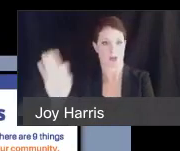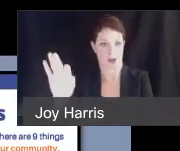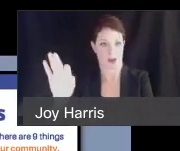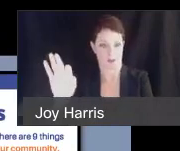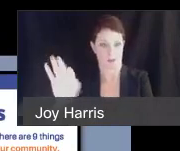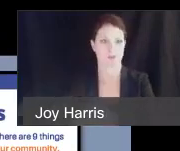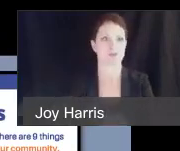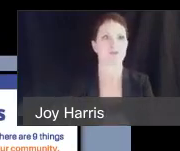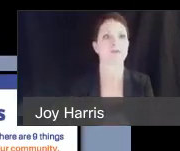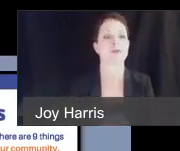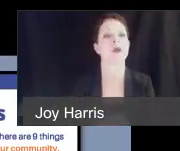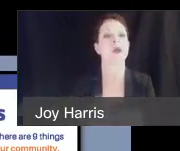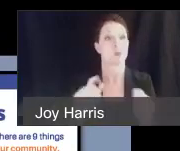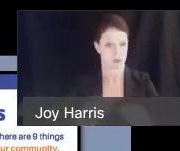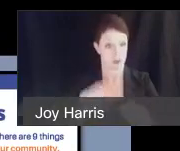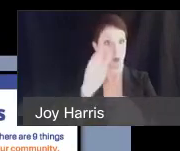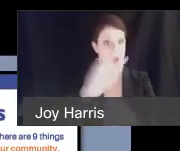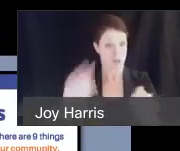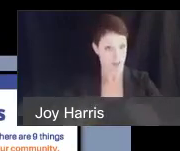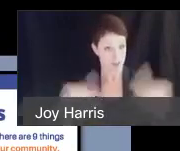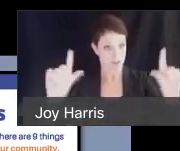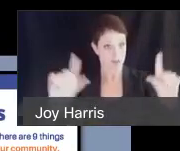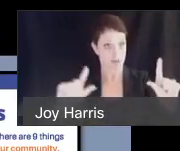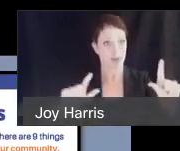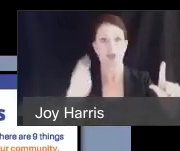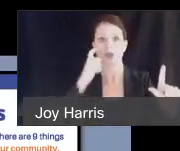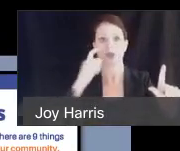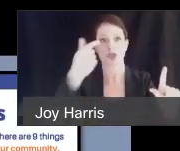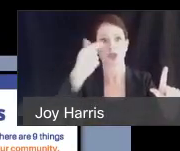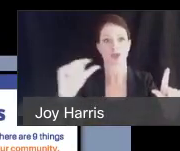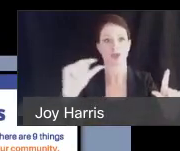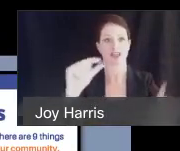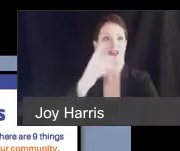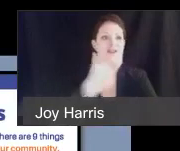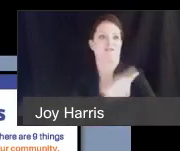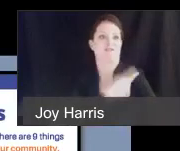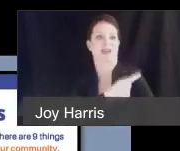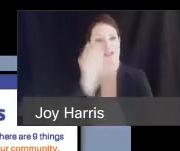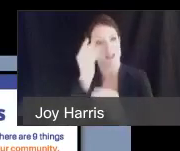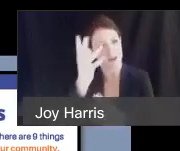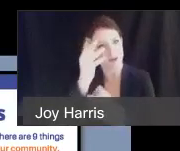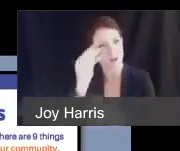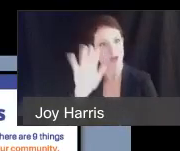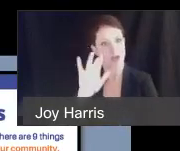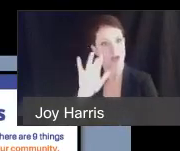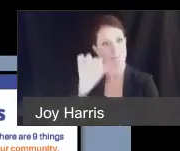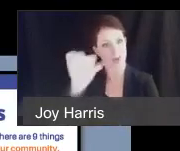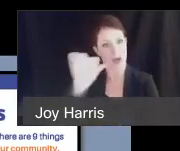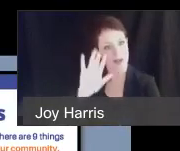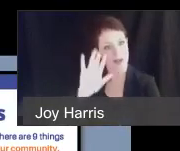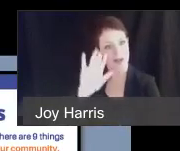Once you're on the site, click on the green Vaccine Information button at the top of the page